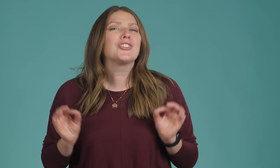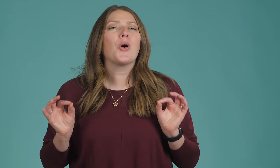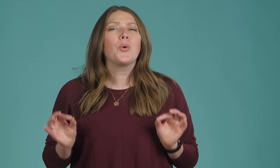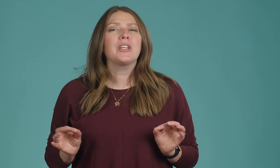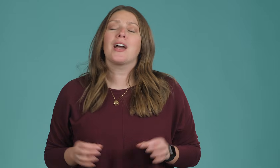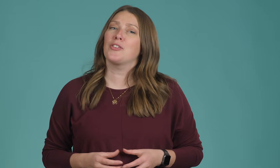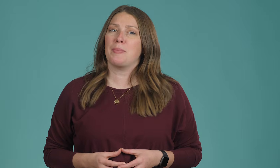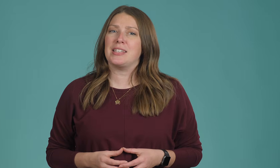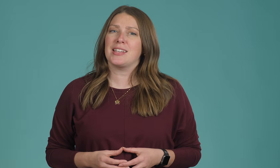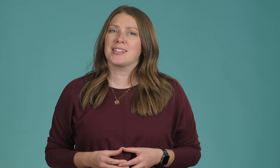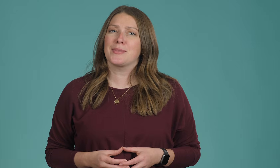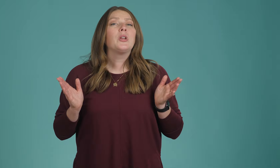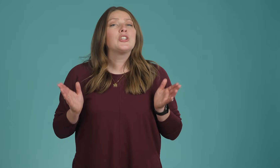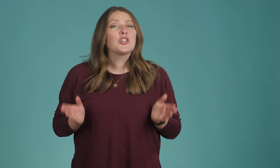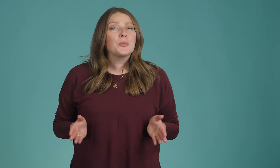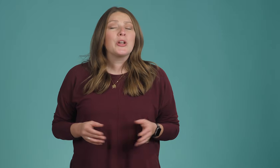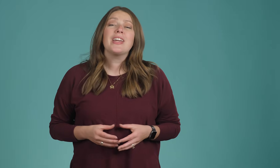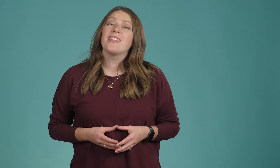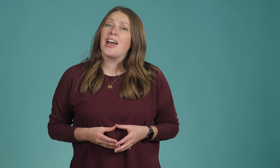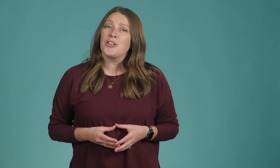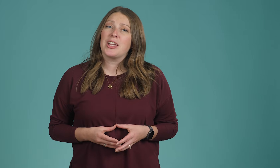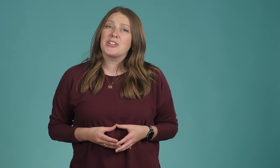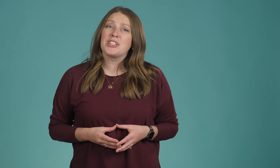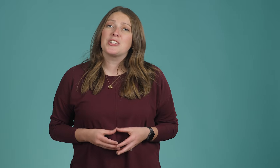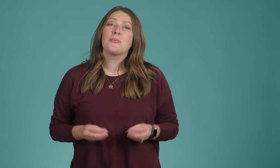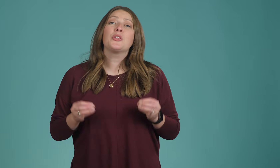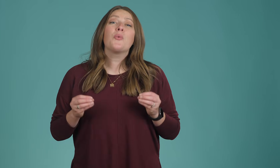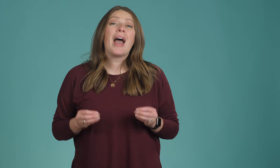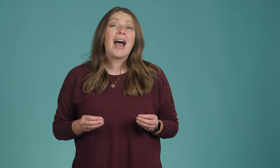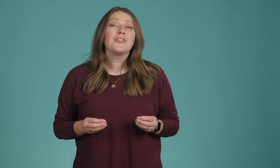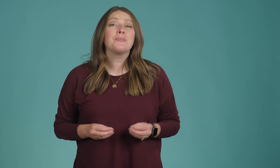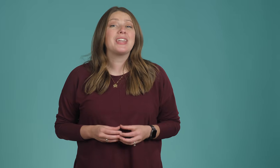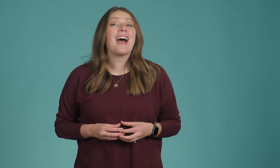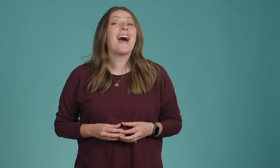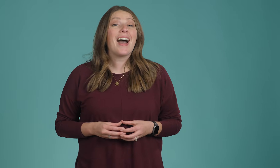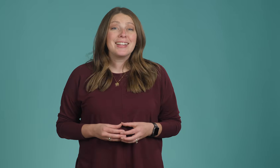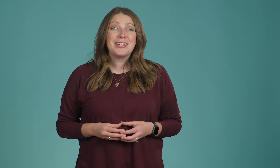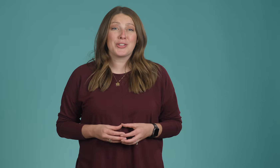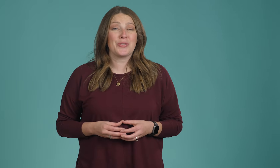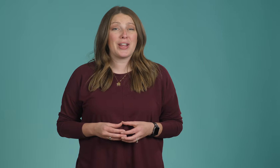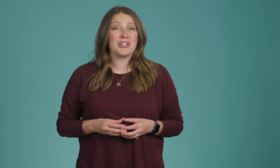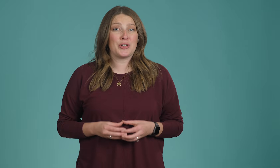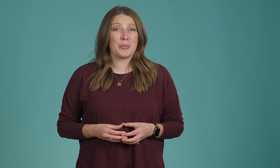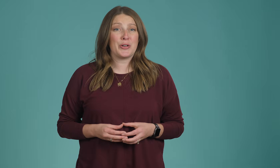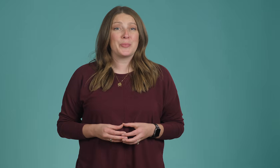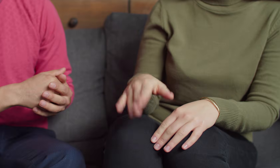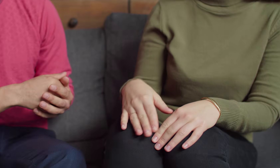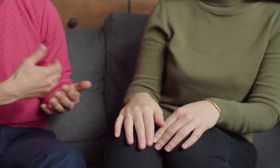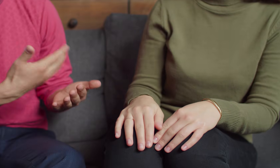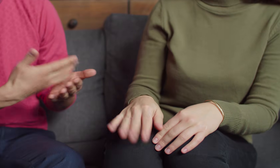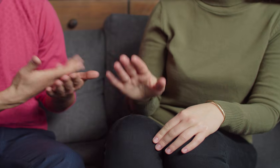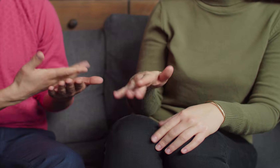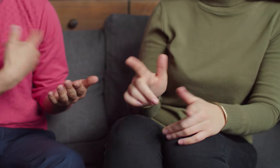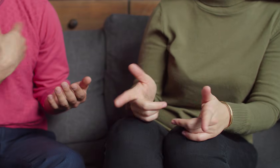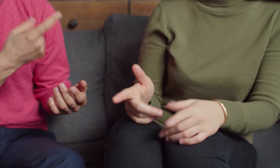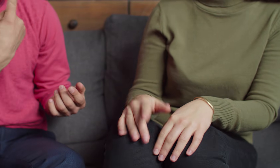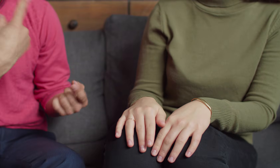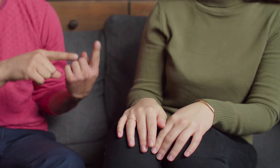to only cover the basics. When interpreting in the health care system. You have to be a highly certified interpreter. Because of these nuances